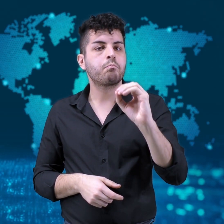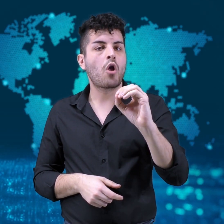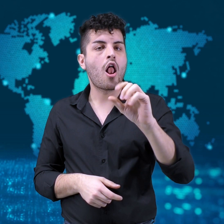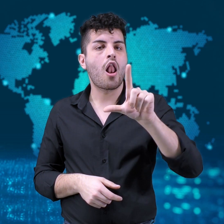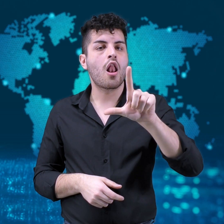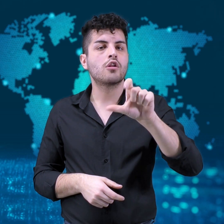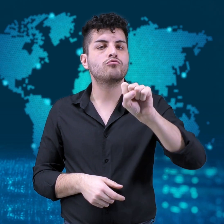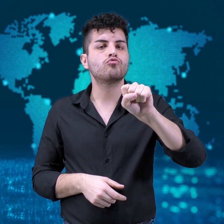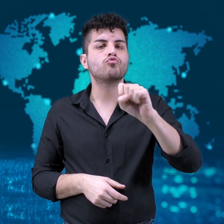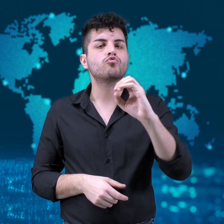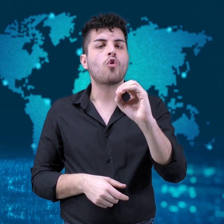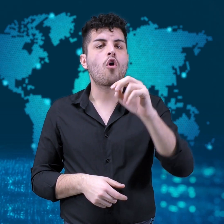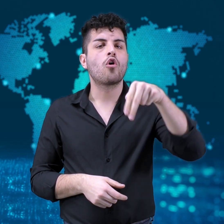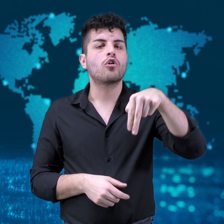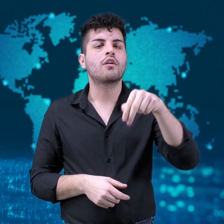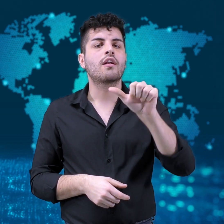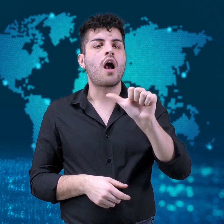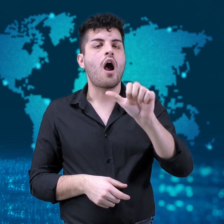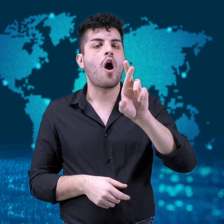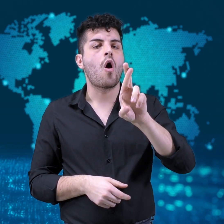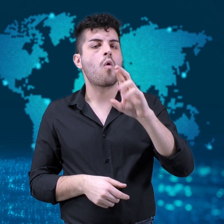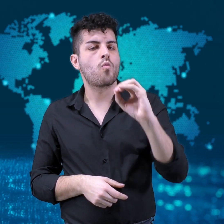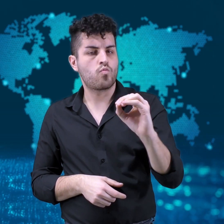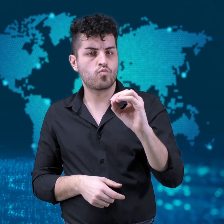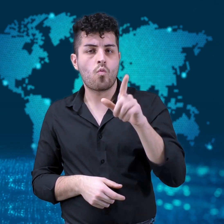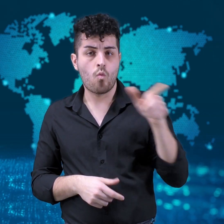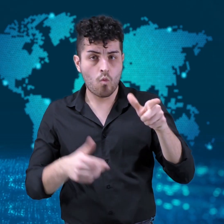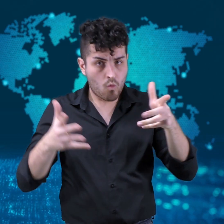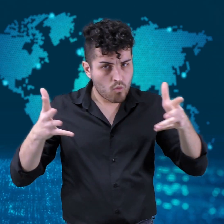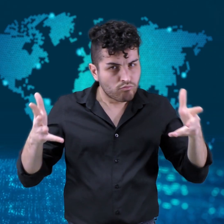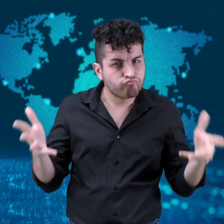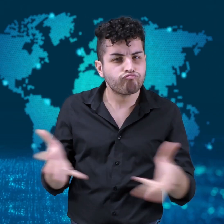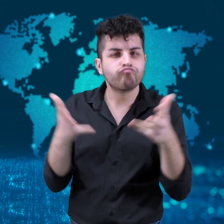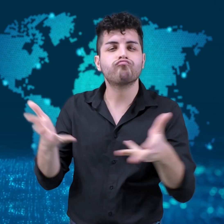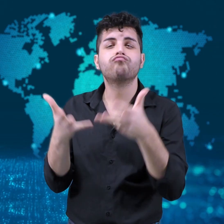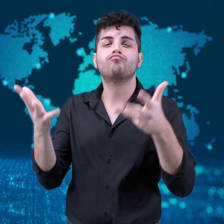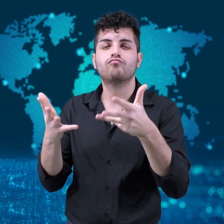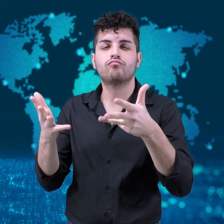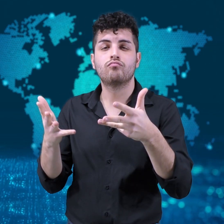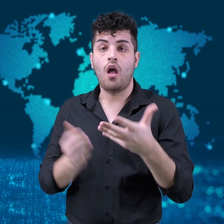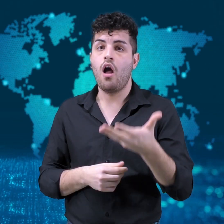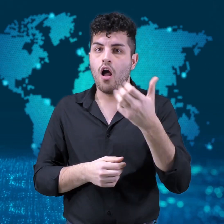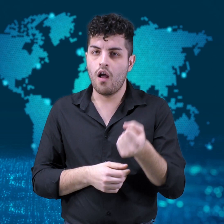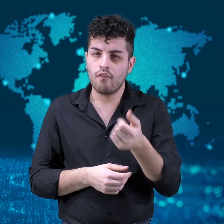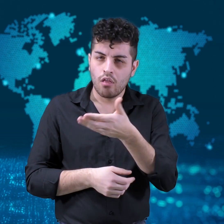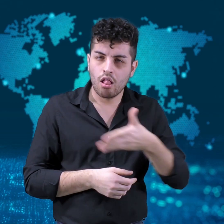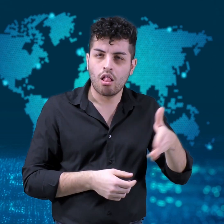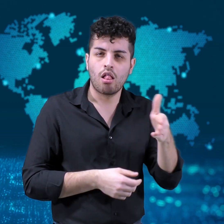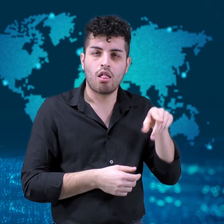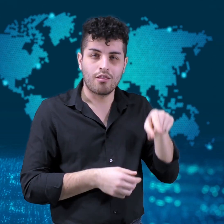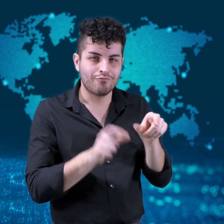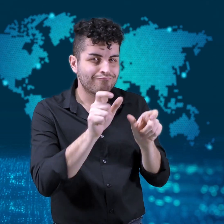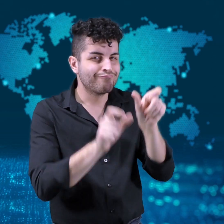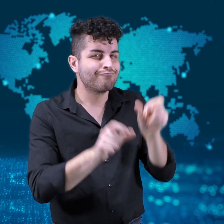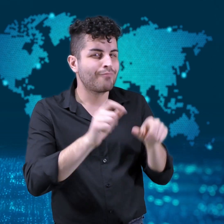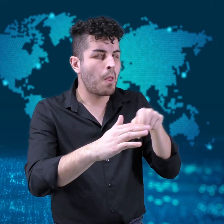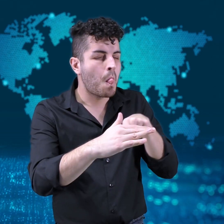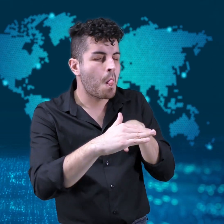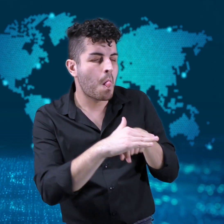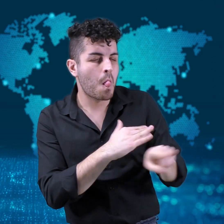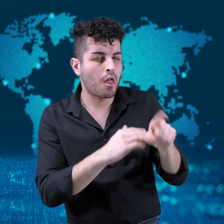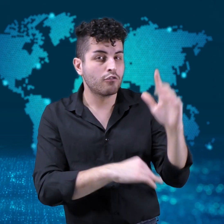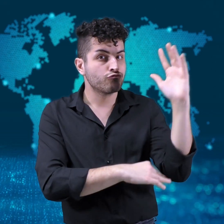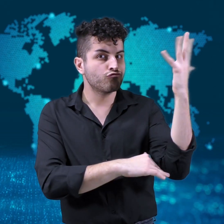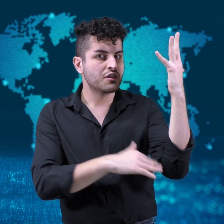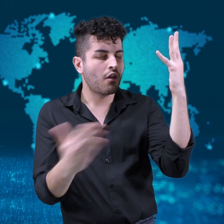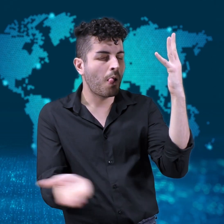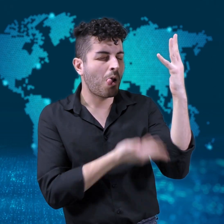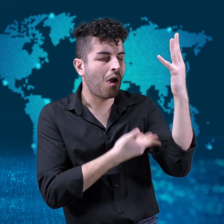Some of the activities have been encouraged by President Jair Bolsonaro;